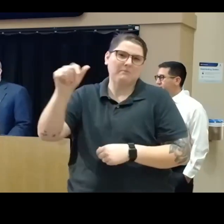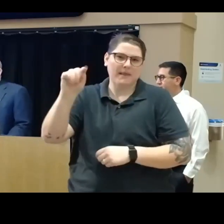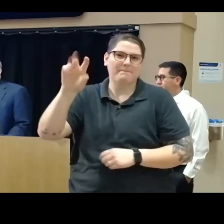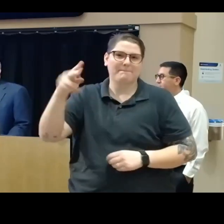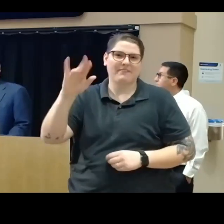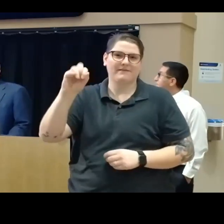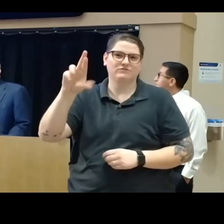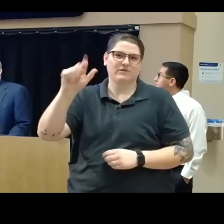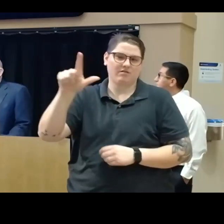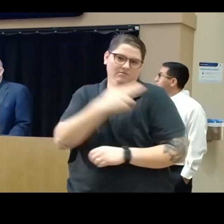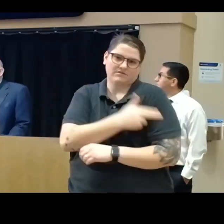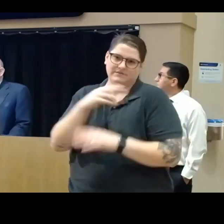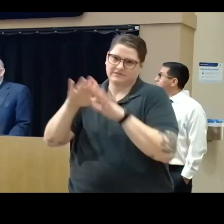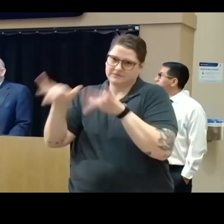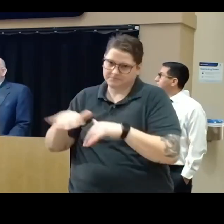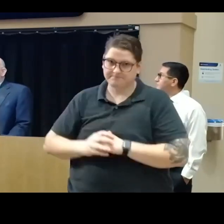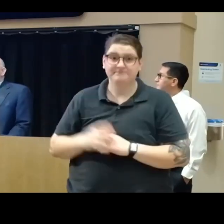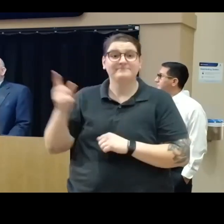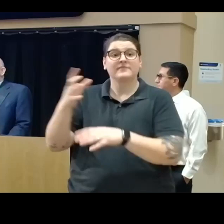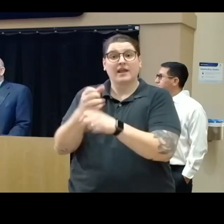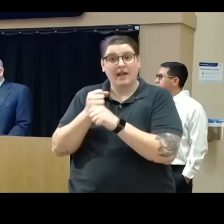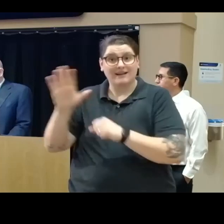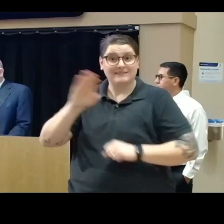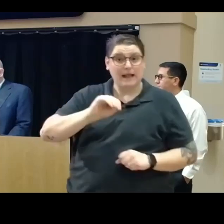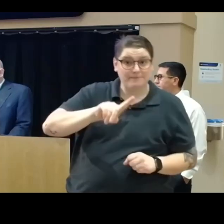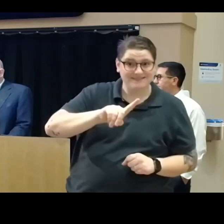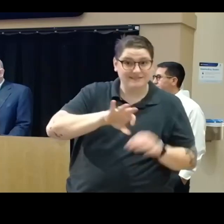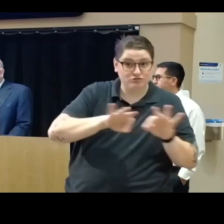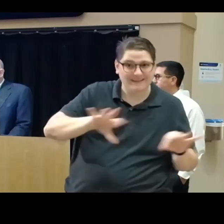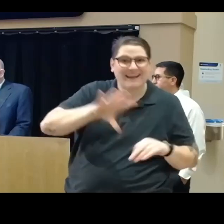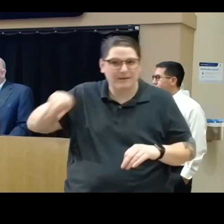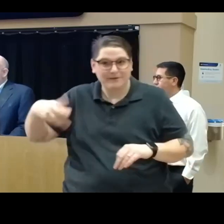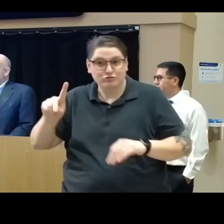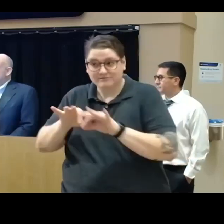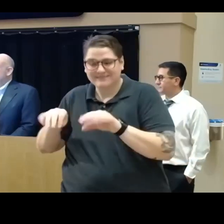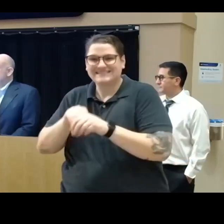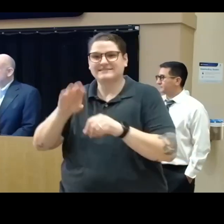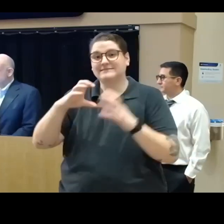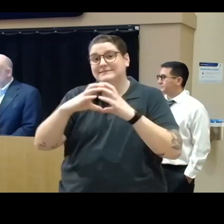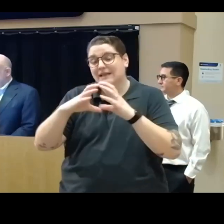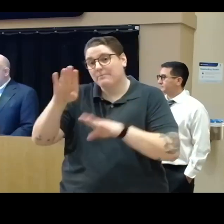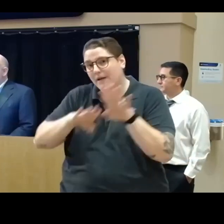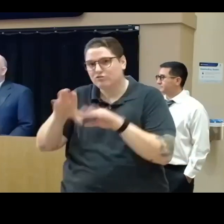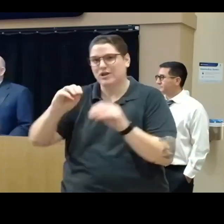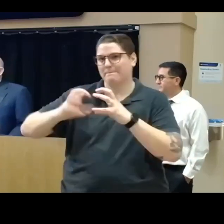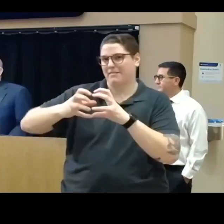Dr Lozano received his MD and PhD in cell biology and molecular medicine from Rutgers University